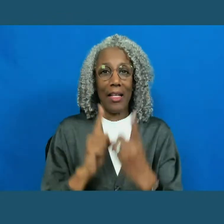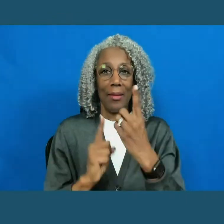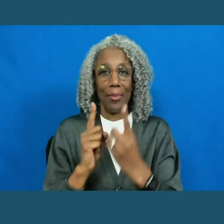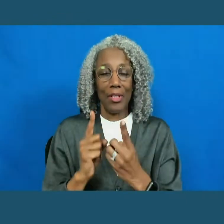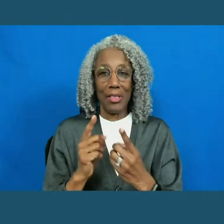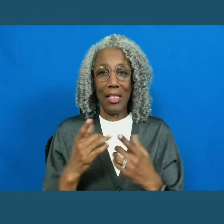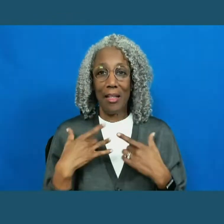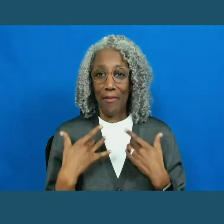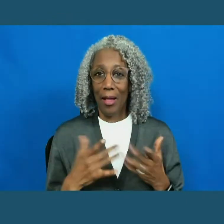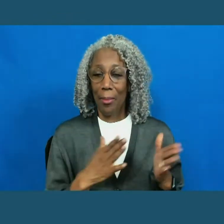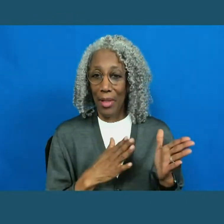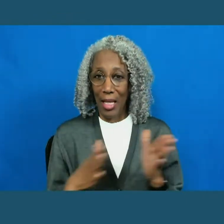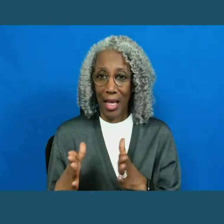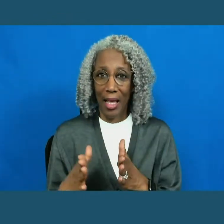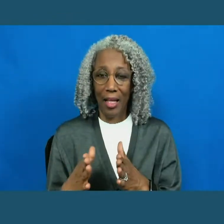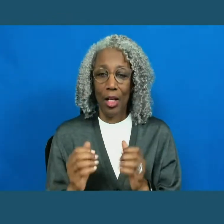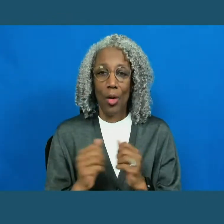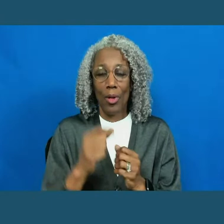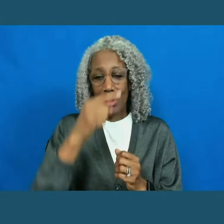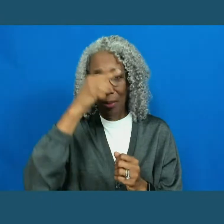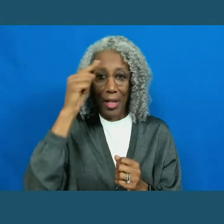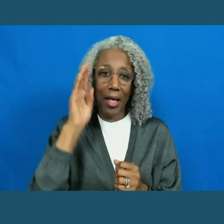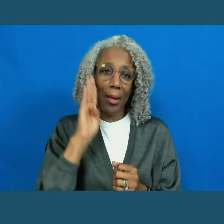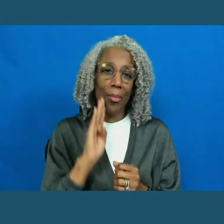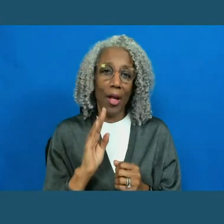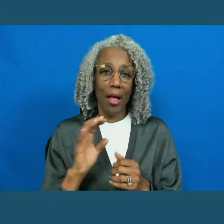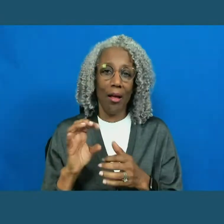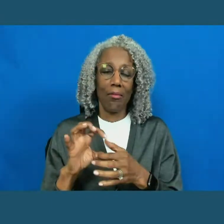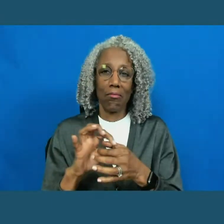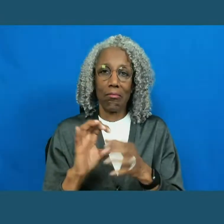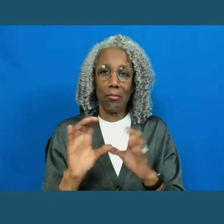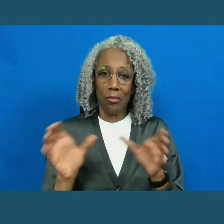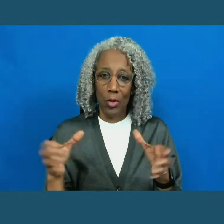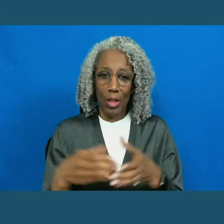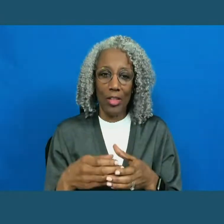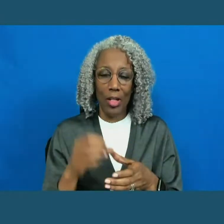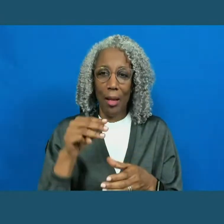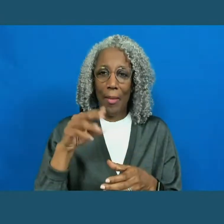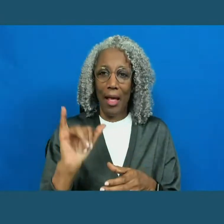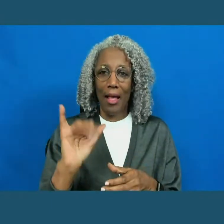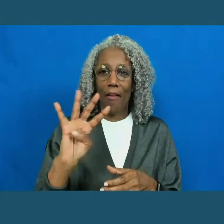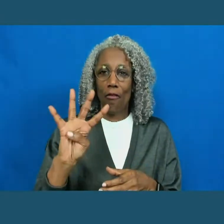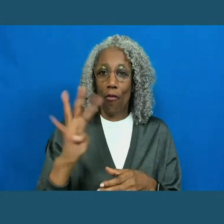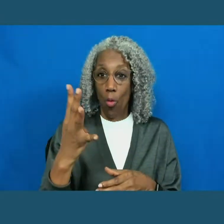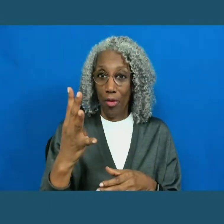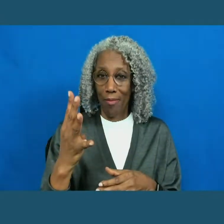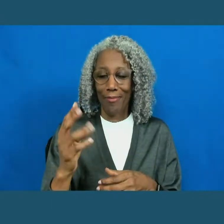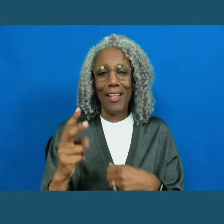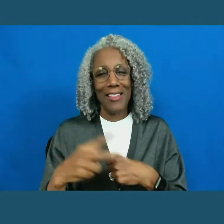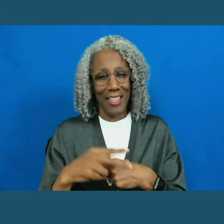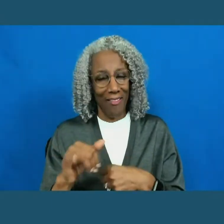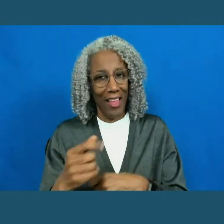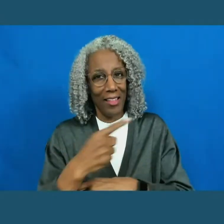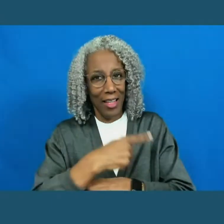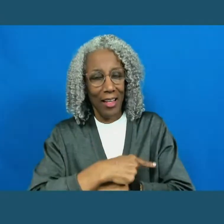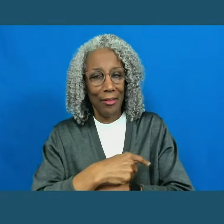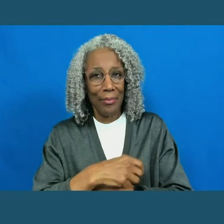We do have a In person planned event. Coming up with the Black